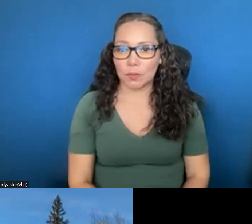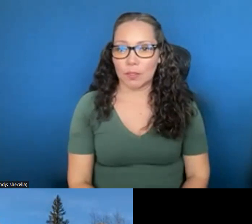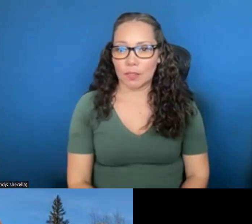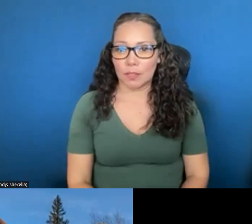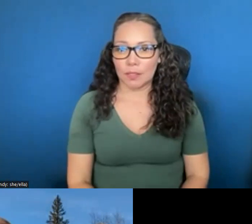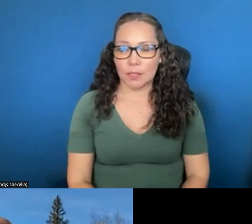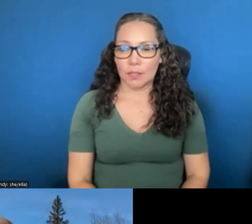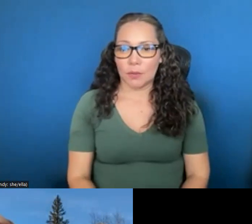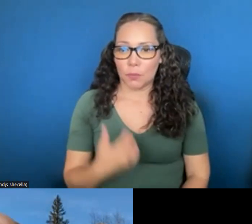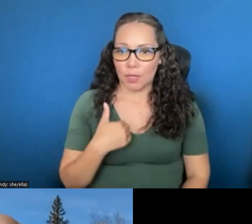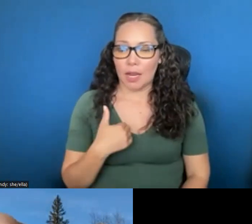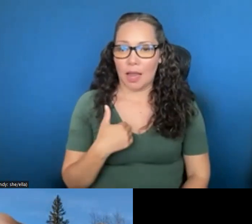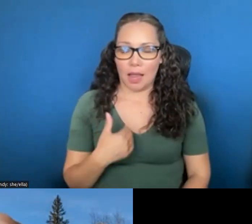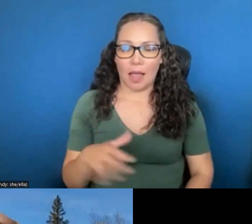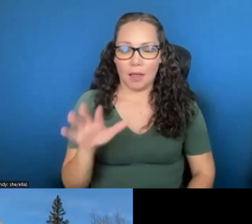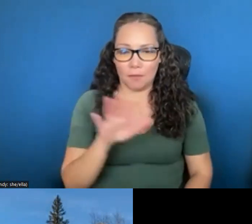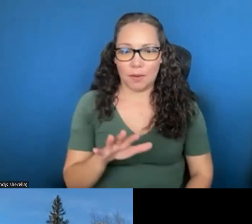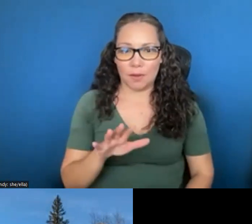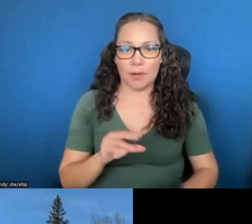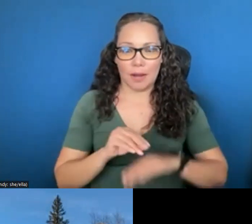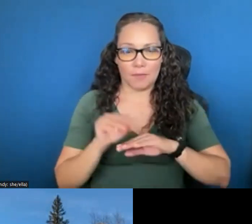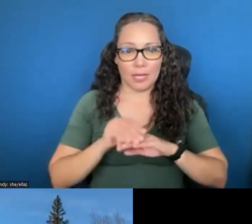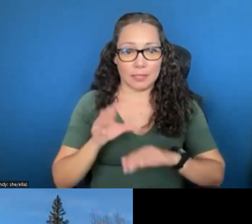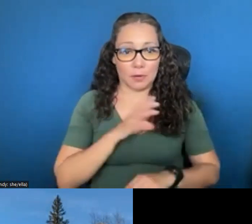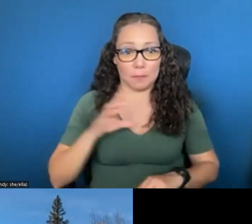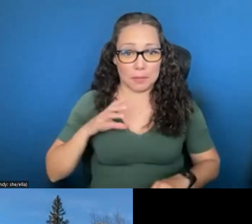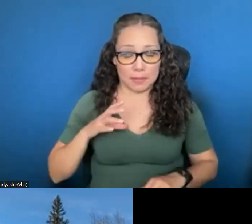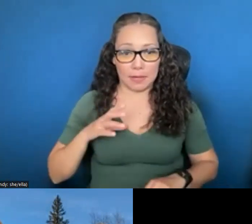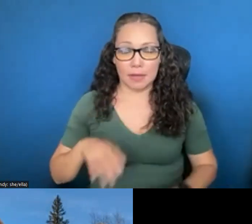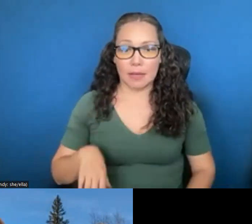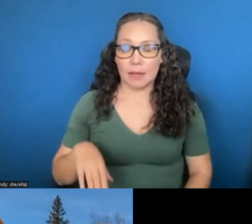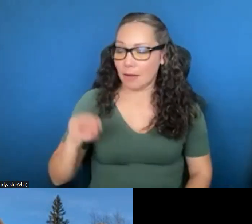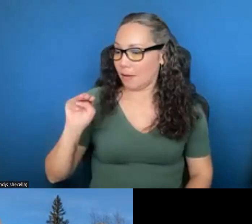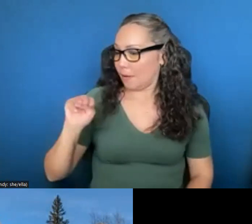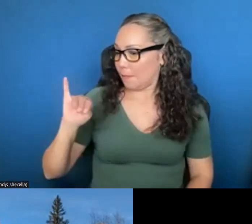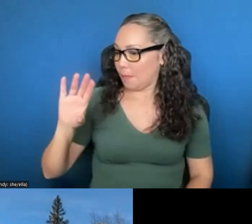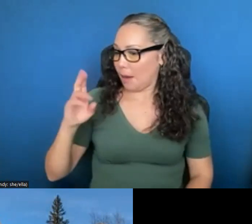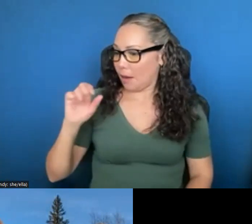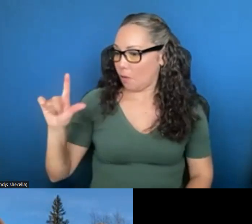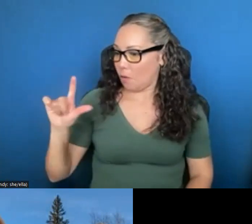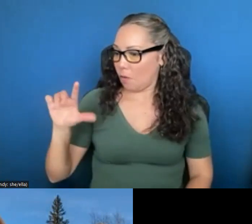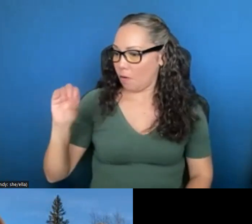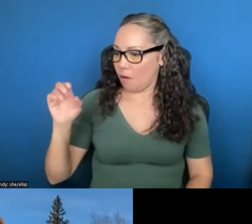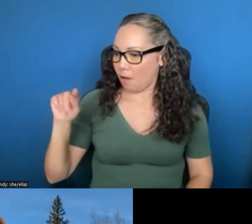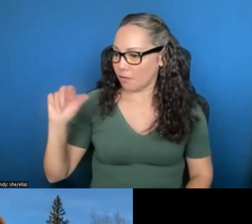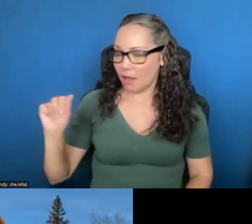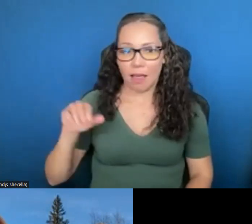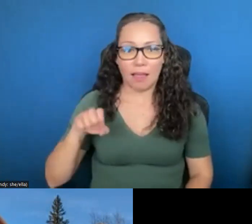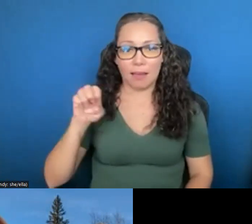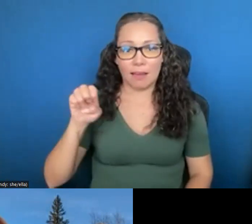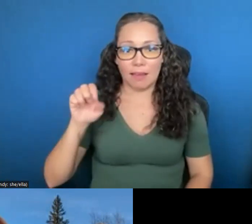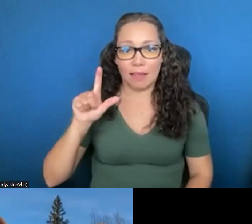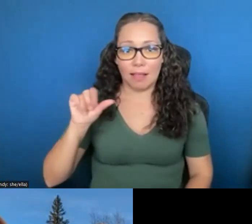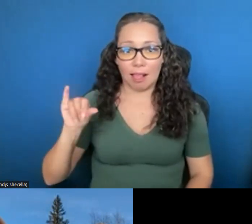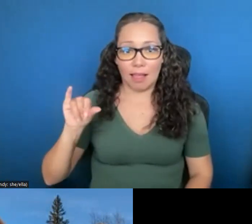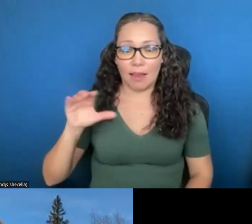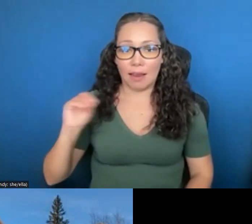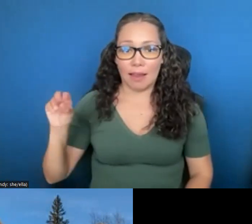on the adrc advisory committee uh Michael Costa Eli and Victoria all have served on the steering